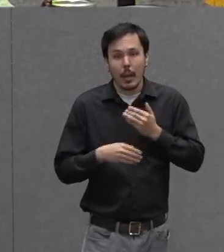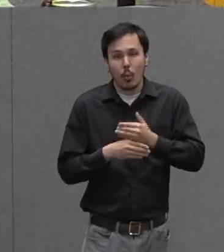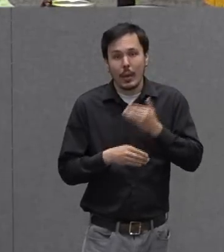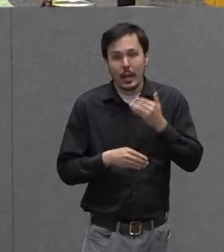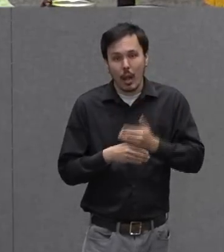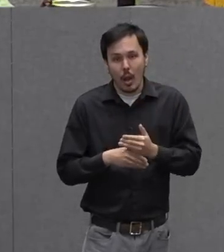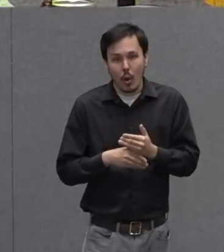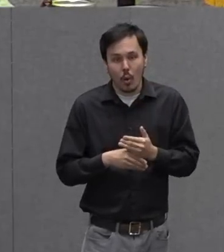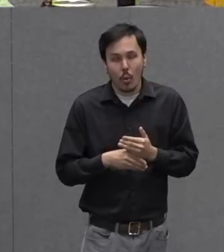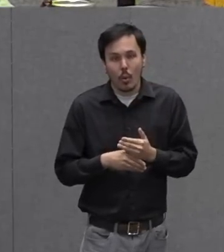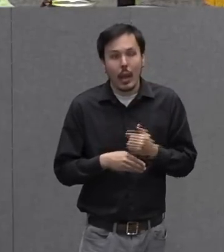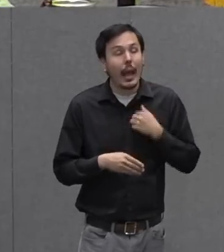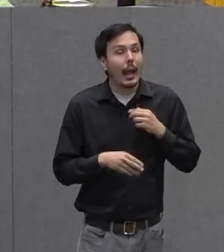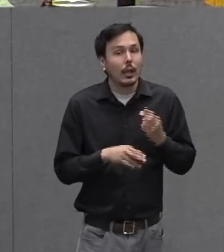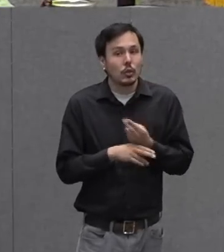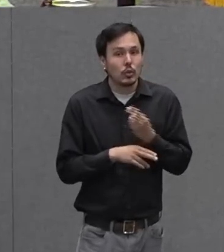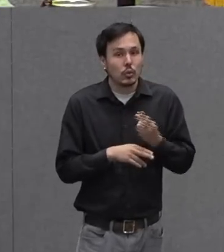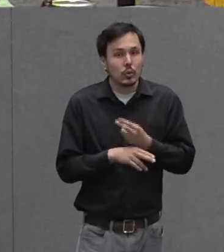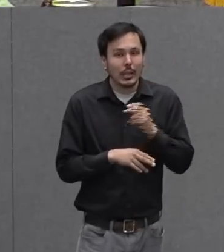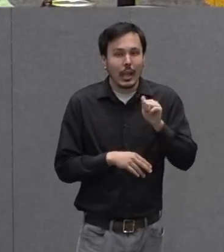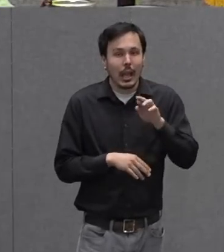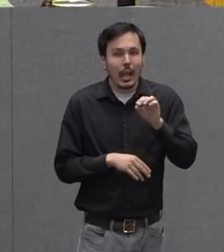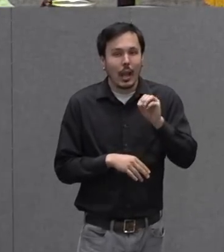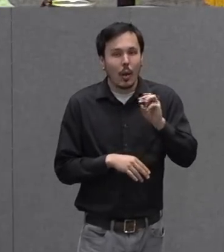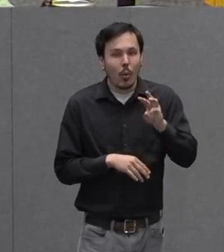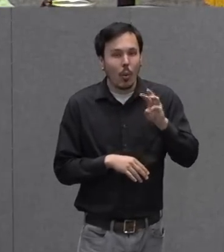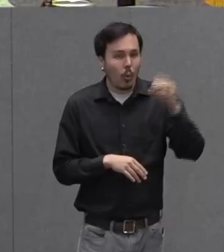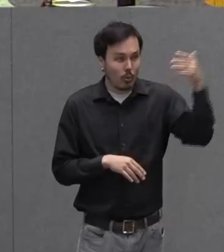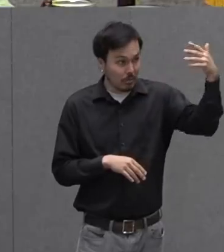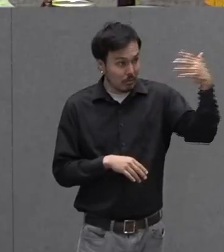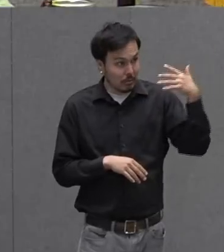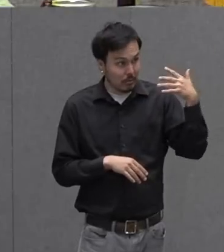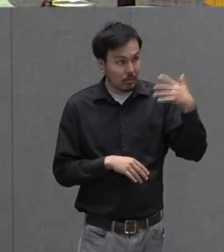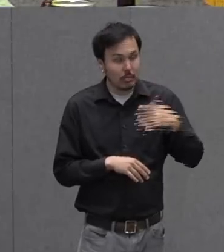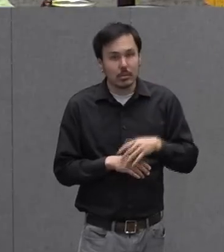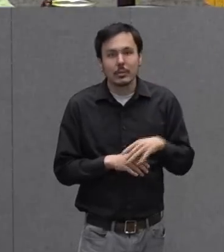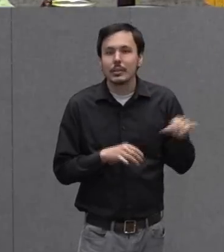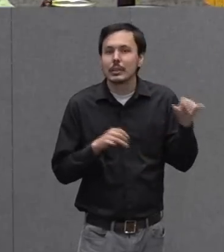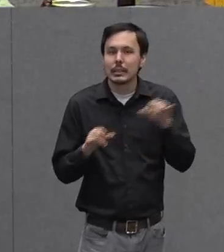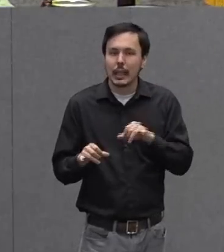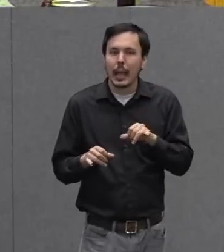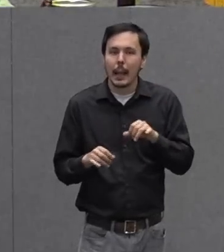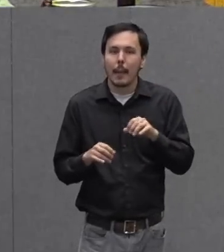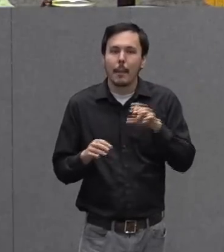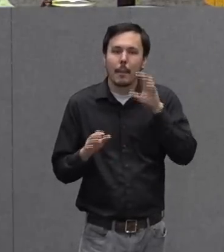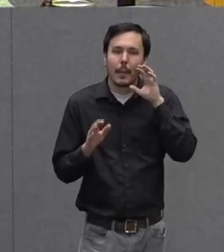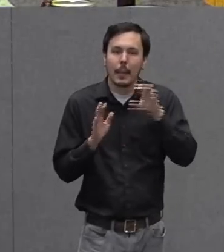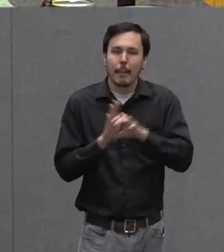And so I use these arrow symbols just like with the pictures here